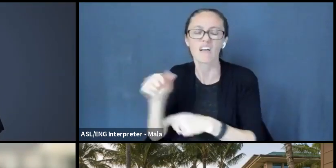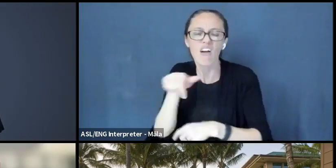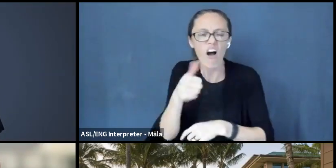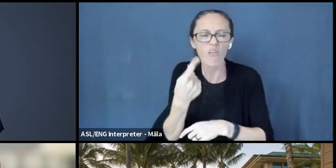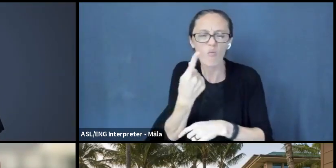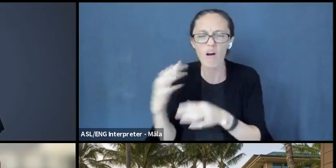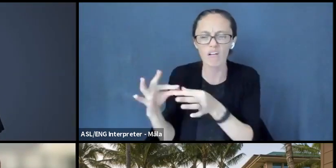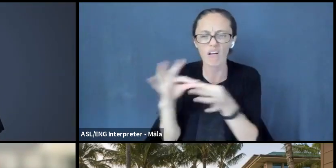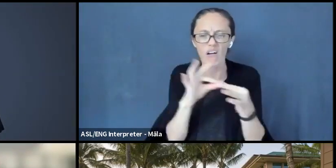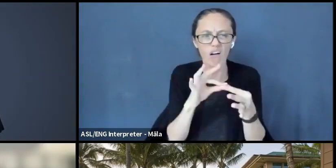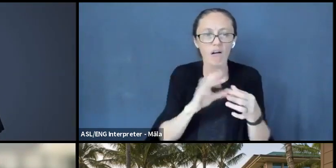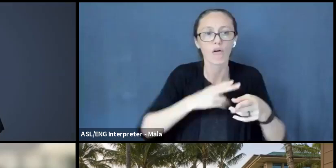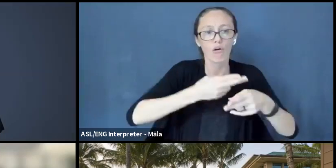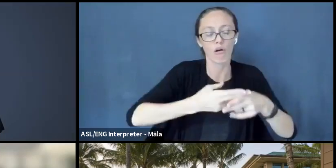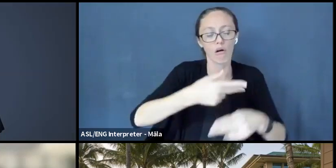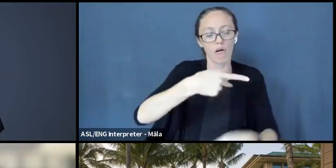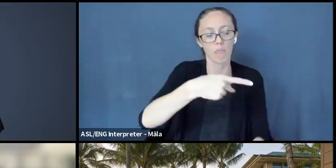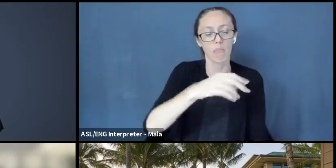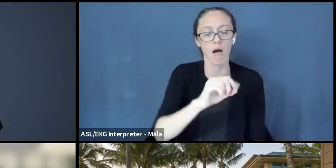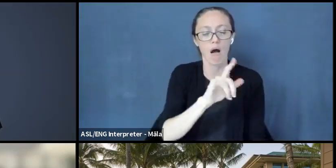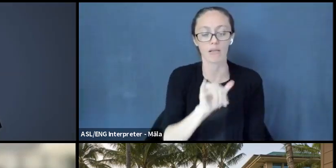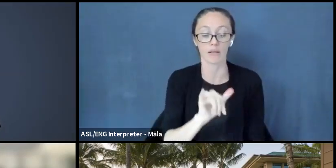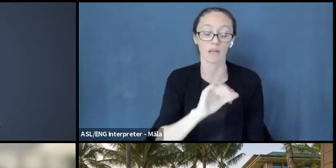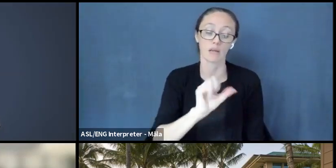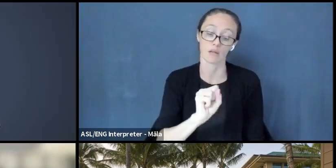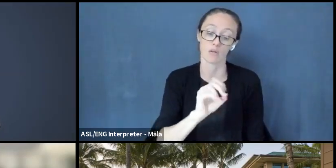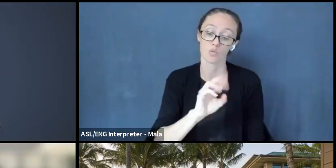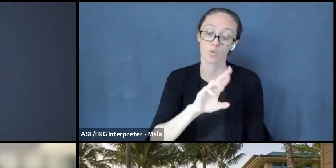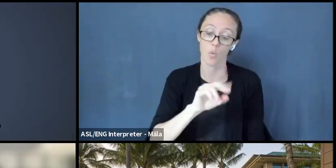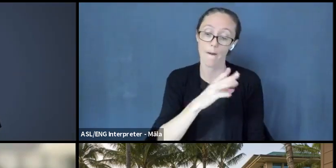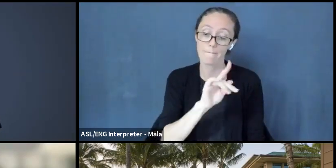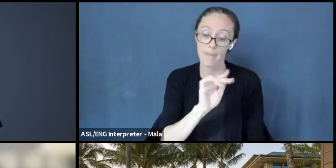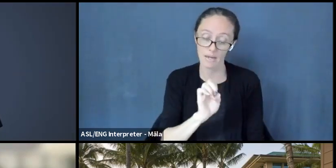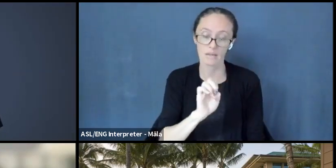called polysorbate, are advised not to get the vaccine.